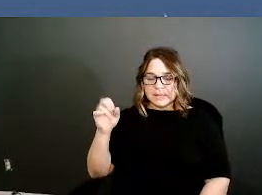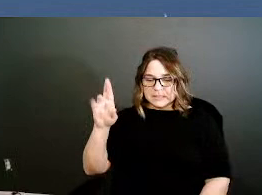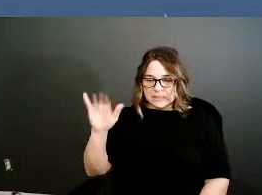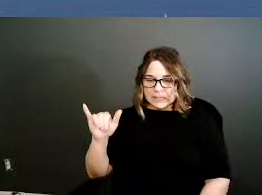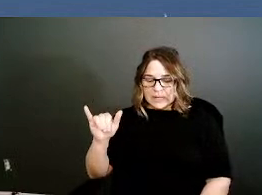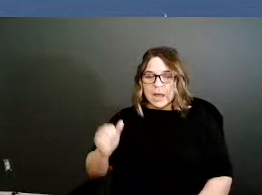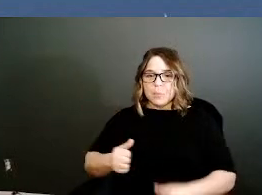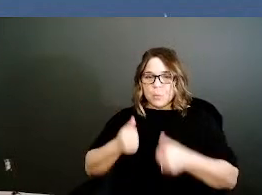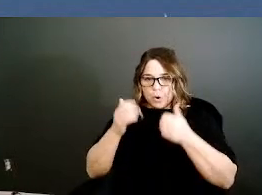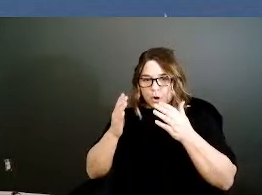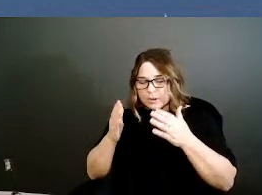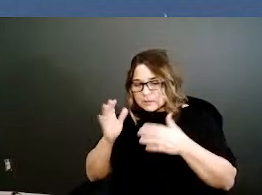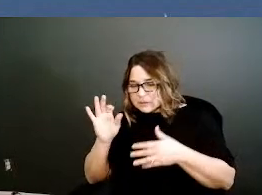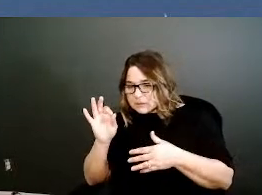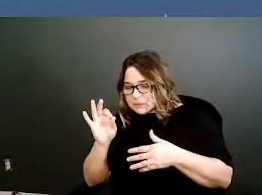PLEASE -- THE POLICE ALREADY HAVE A MAJOR BUDGET AND ALL